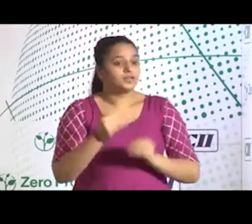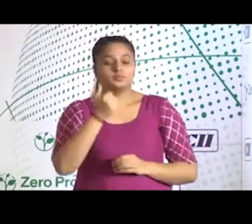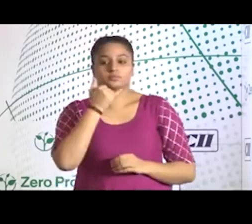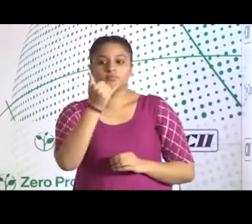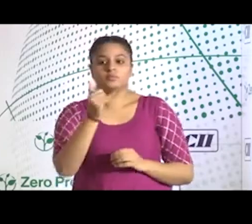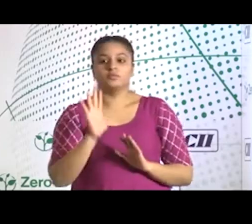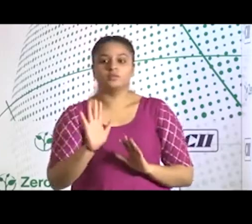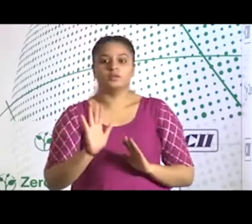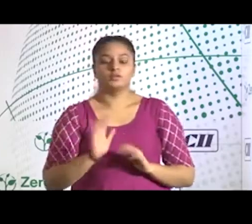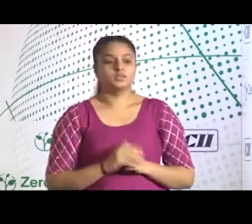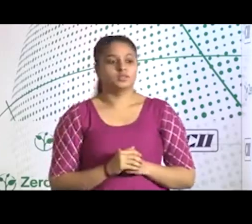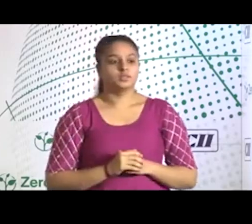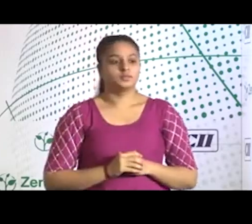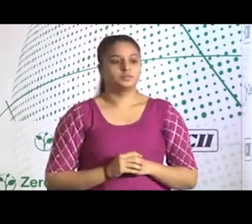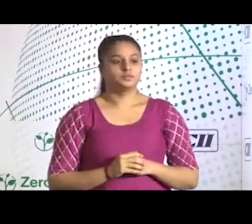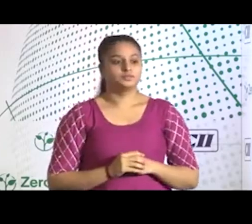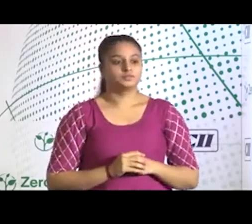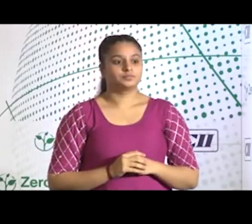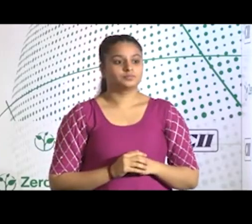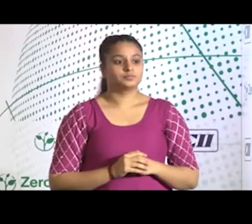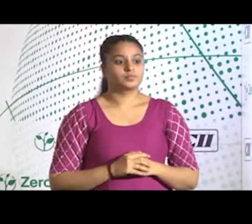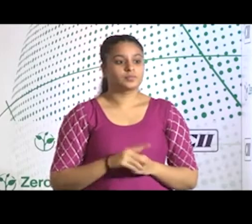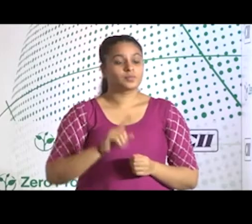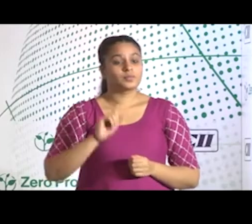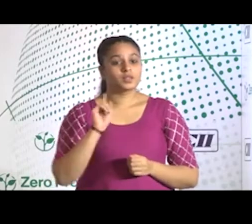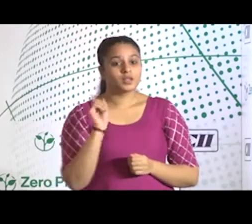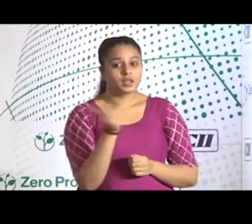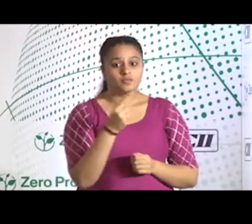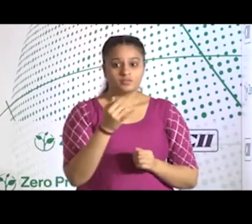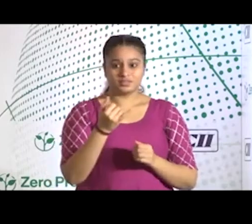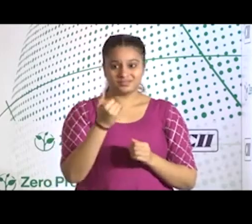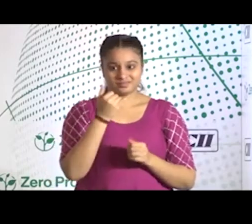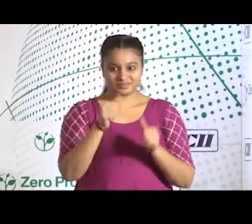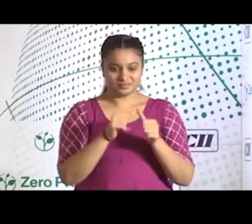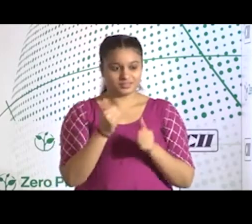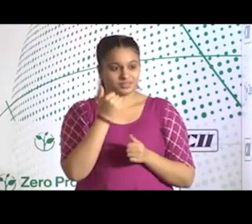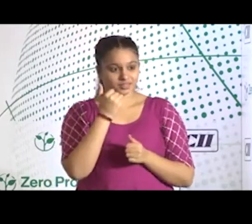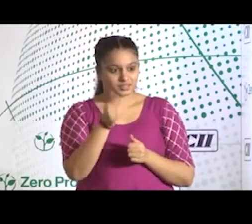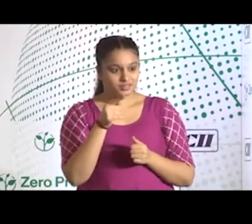And every Android phone comes with a pretty full range of assistive technology.